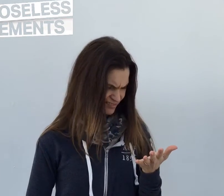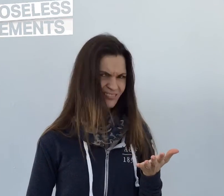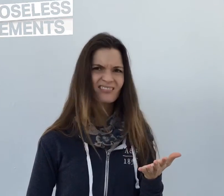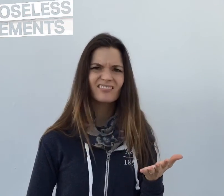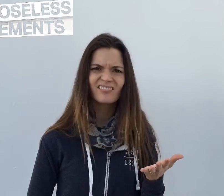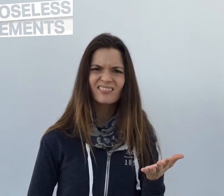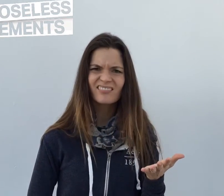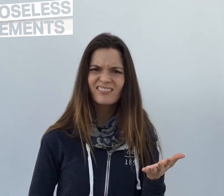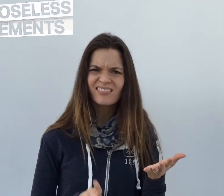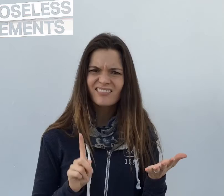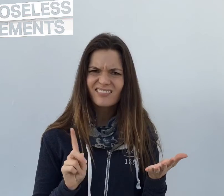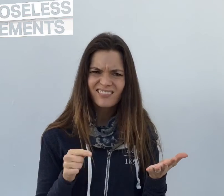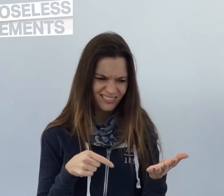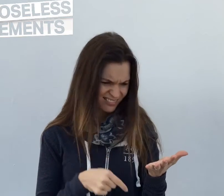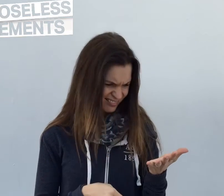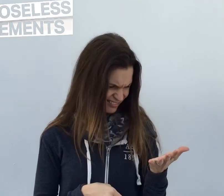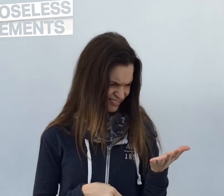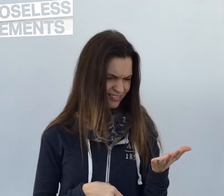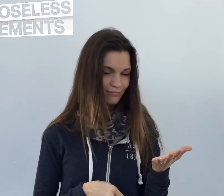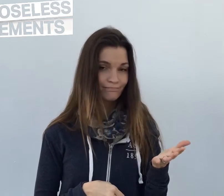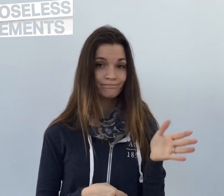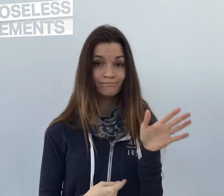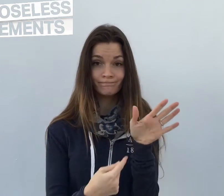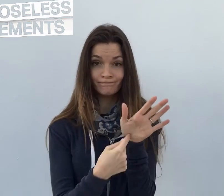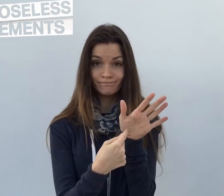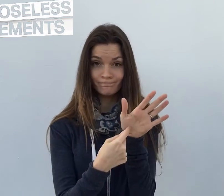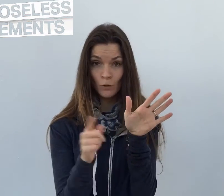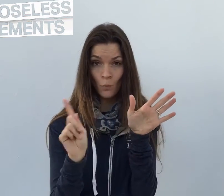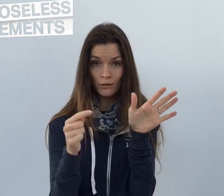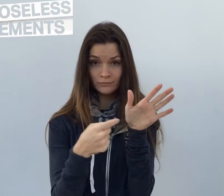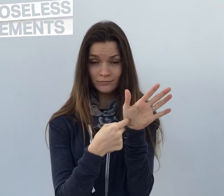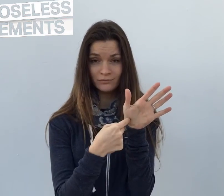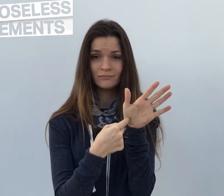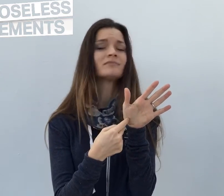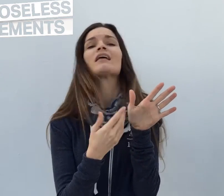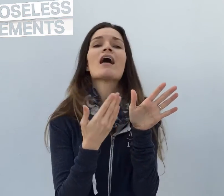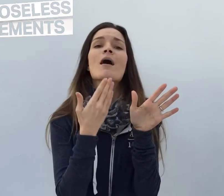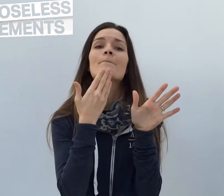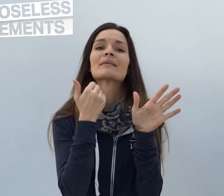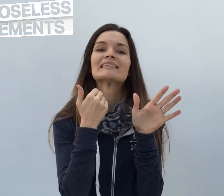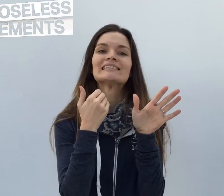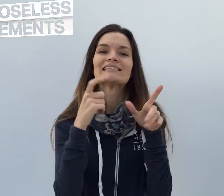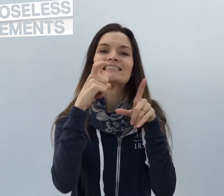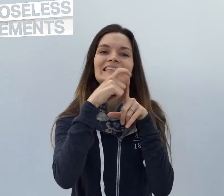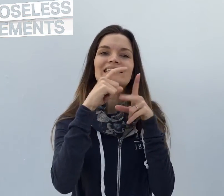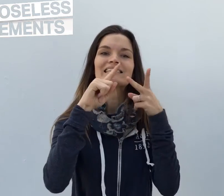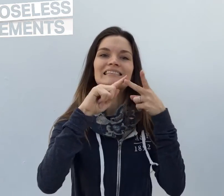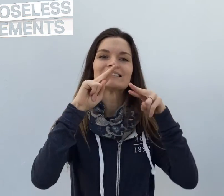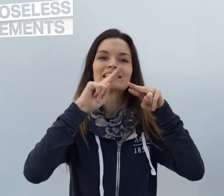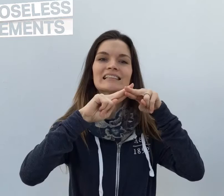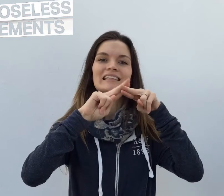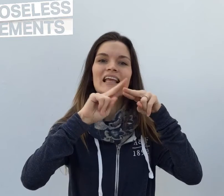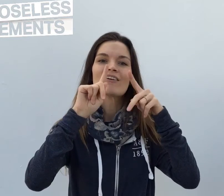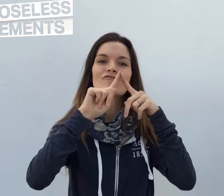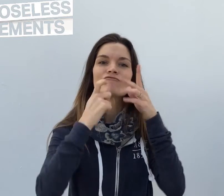to the staff member who on reading it looks more confused than ever. The paper says "Please different."